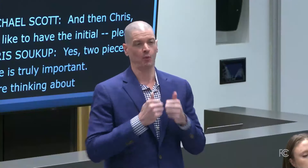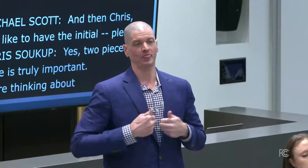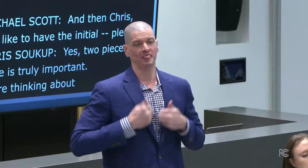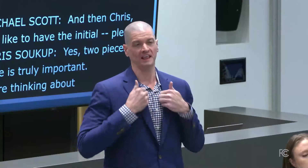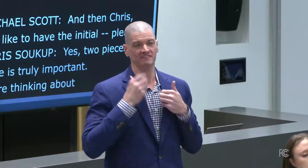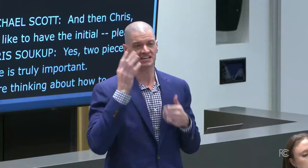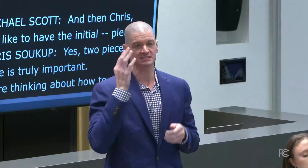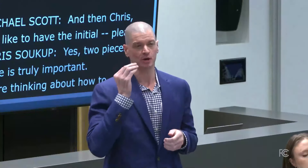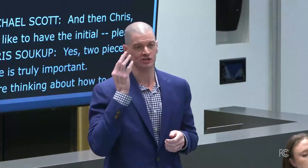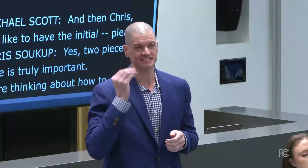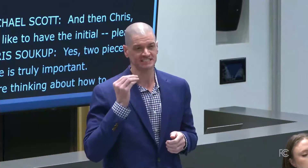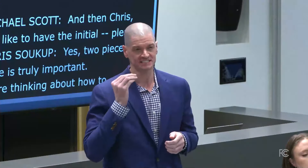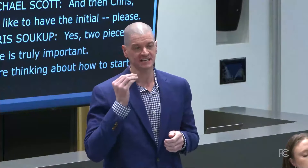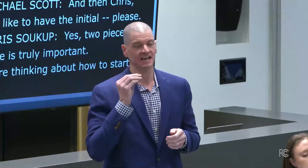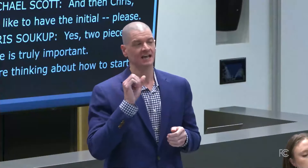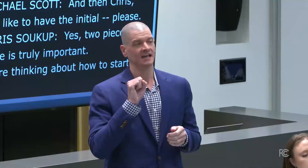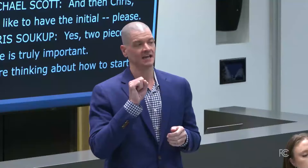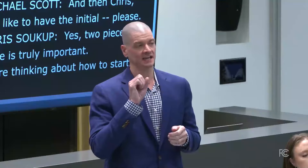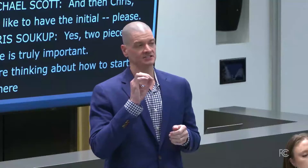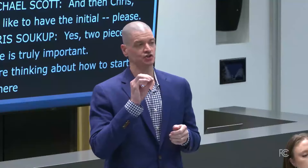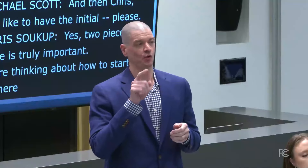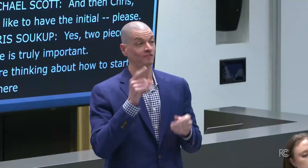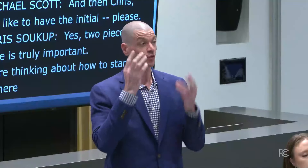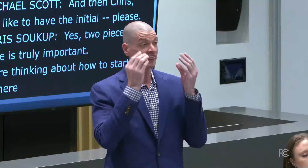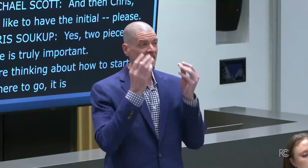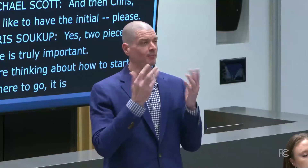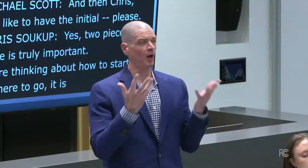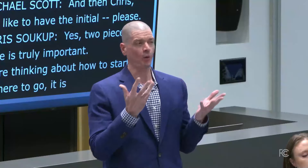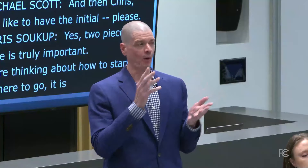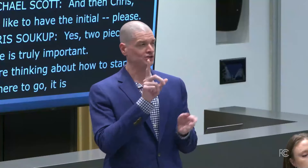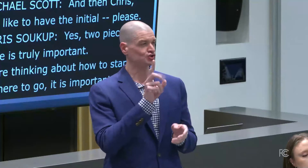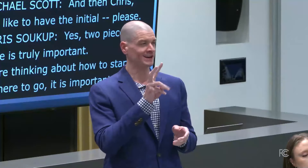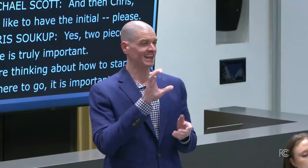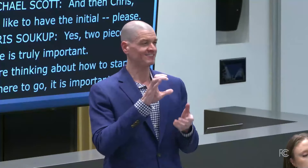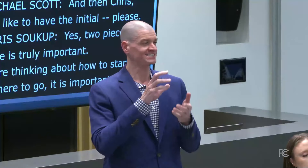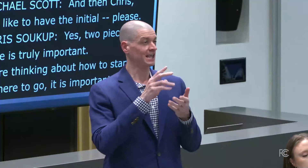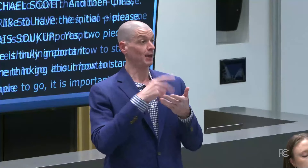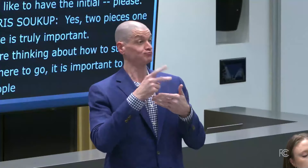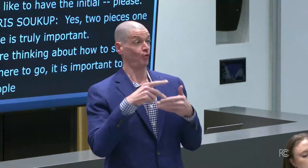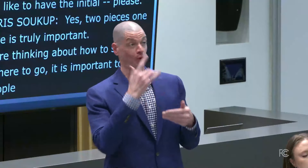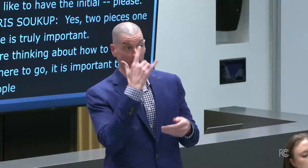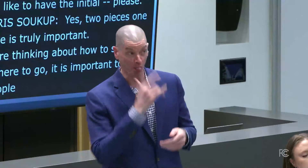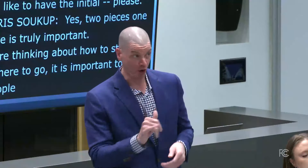TRULY IMPORTANT. WHEN YOU'RE THINKING ABOUT HOW TO START, WHEN OR WHERE